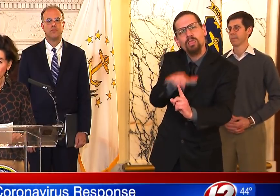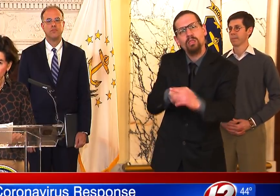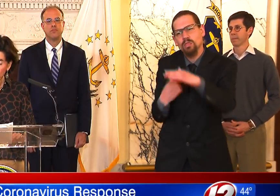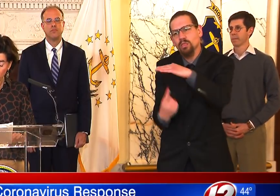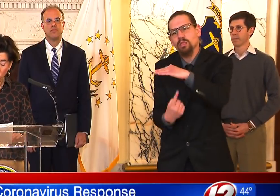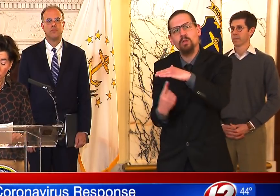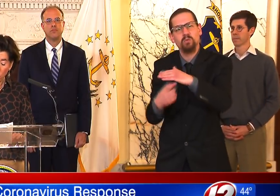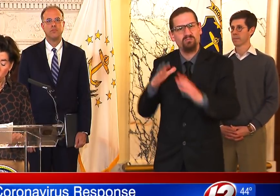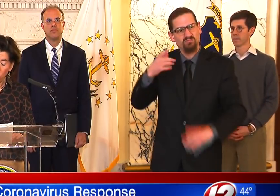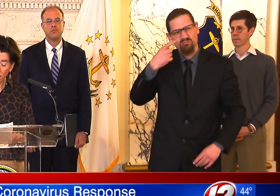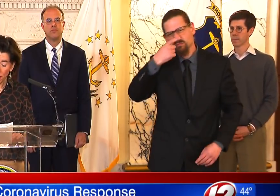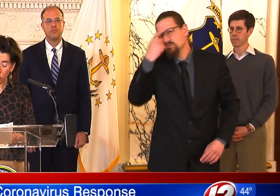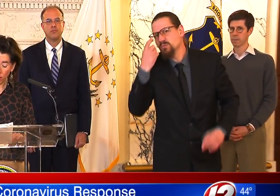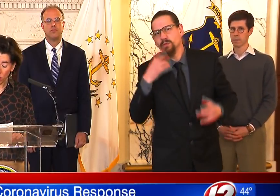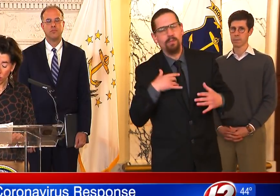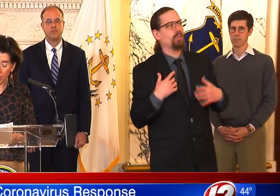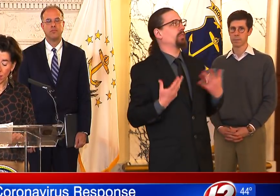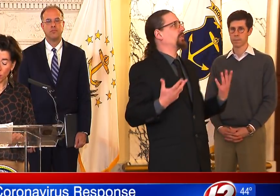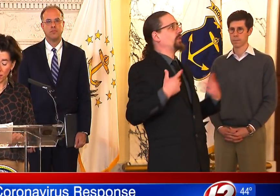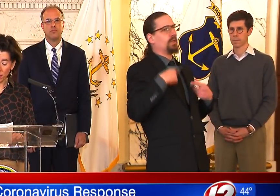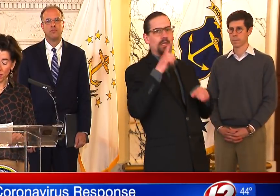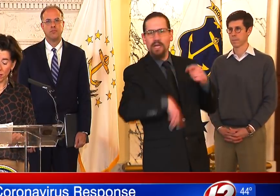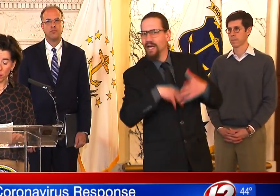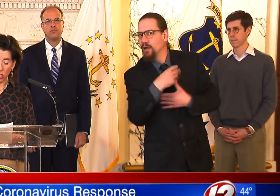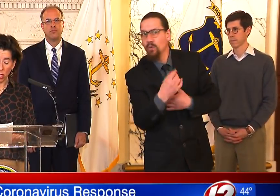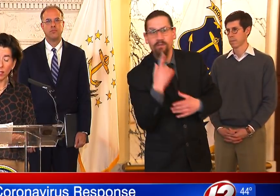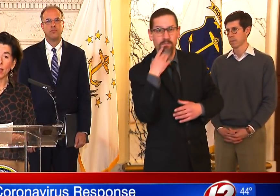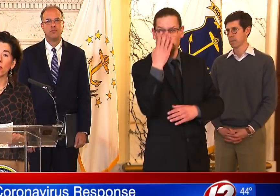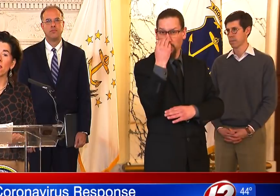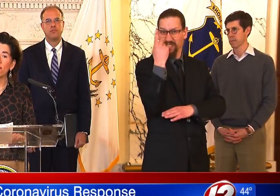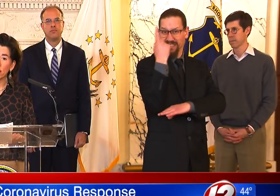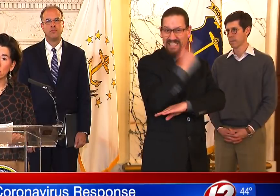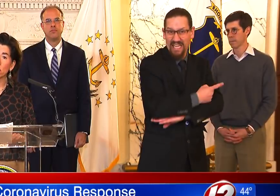QUARANTINE. IF YOU KNOW SOMEONE STUCK IN THE HOUSE, HELP THEM.